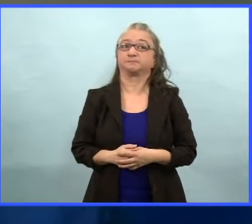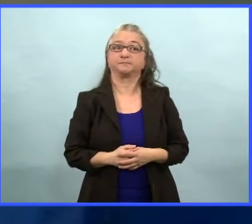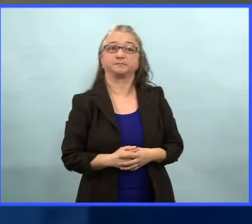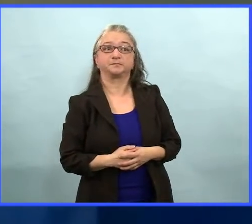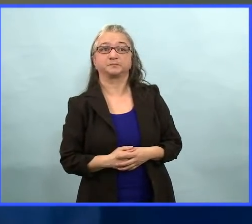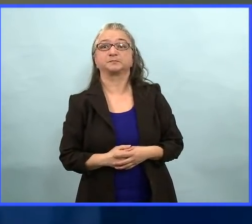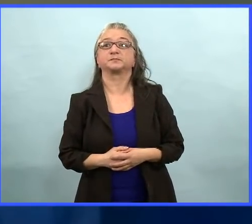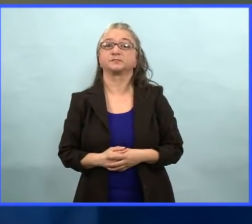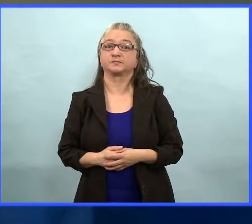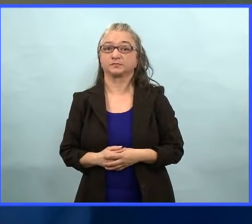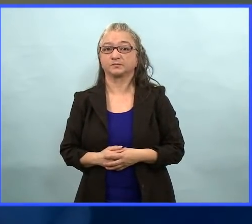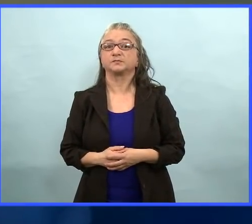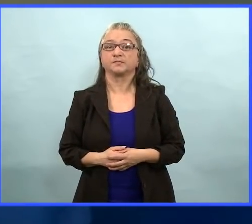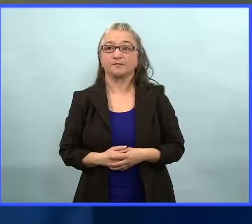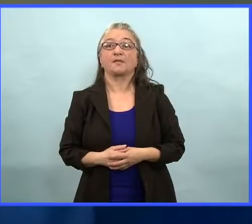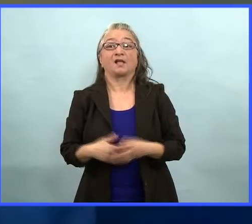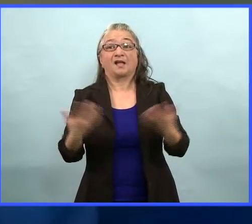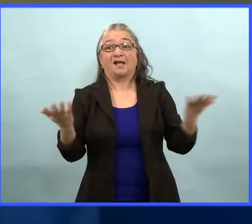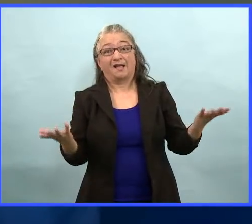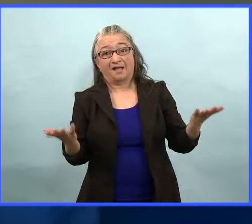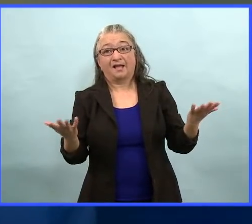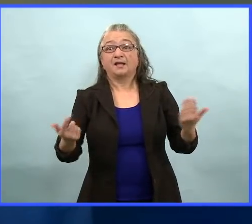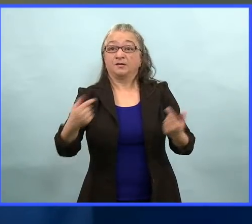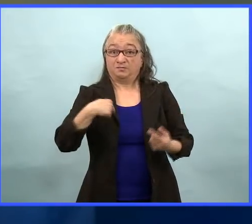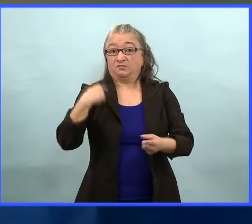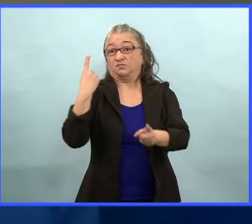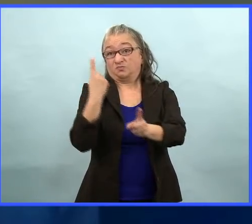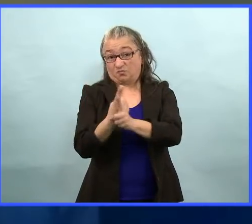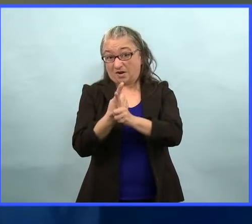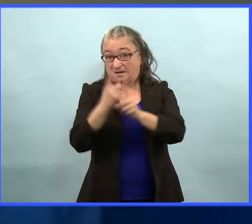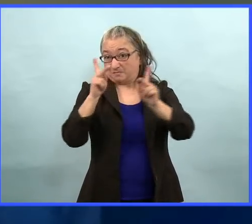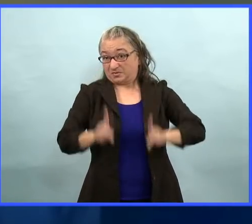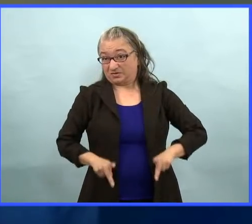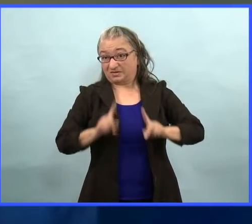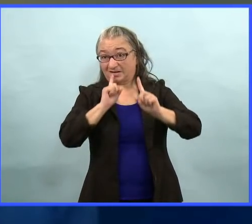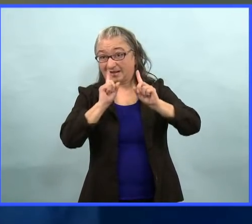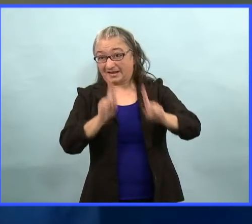right person to be asking for a comparison with previous flu seasons i think it's possibly more